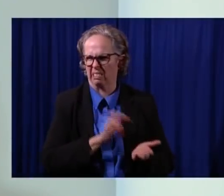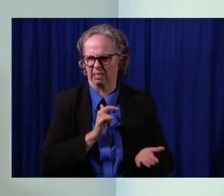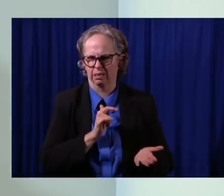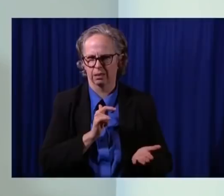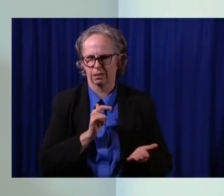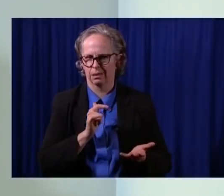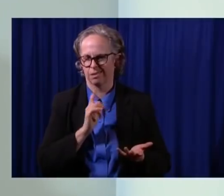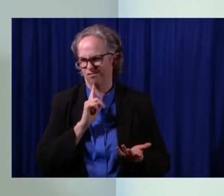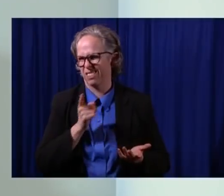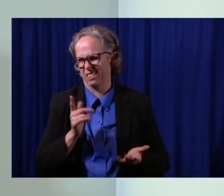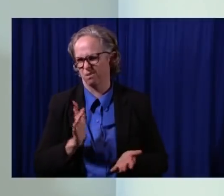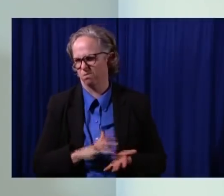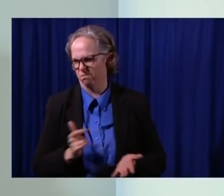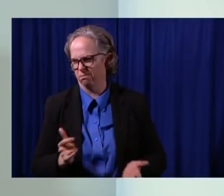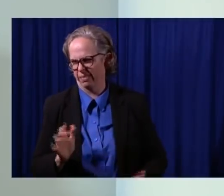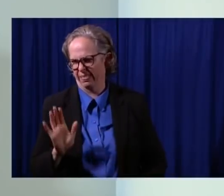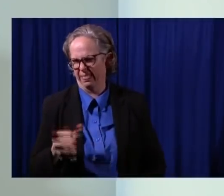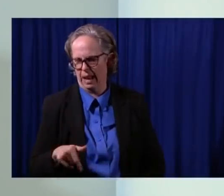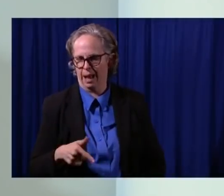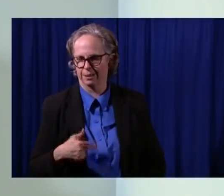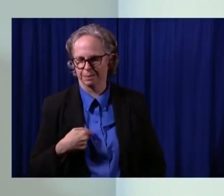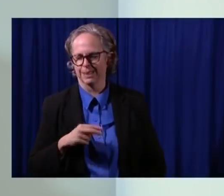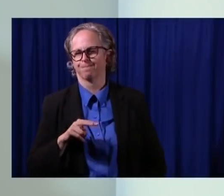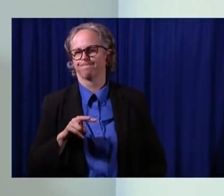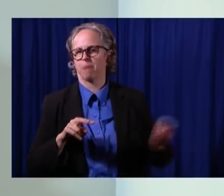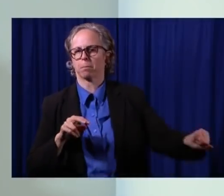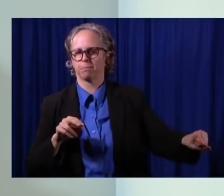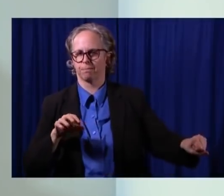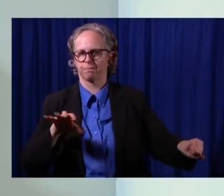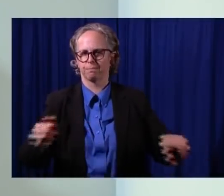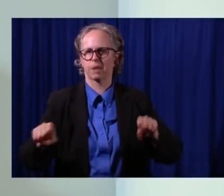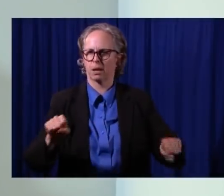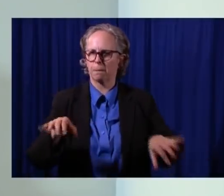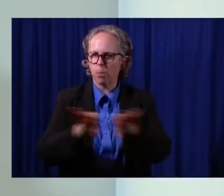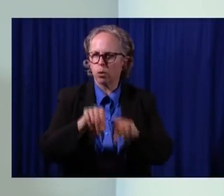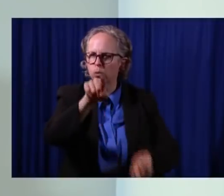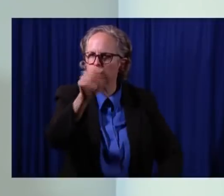WE'VE SEEN MOST PEOPLE RISE TO THE OCCASION AND WE'VE SEEN